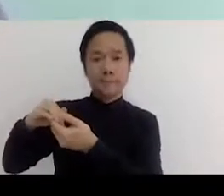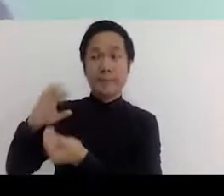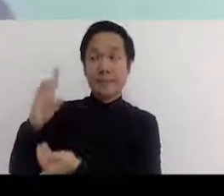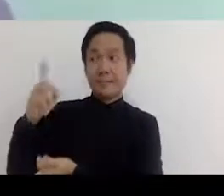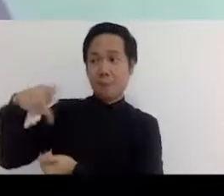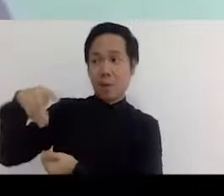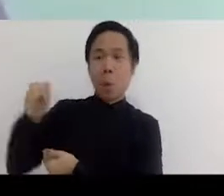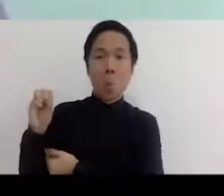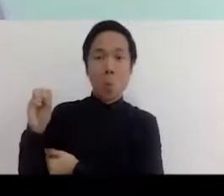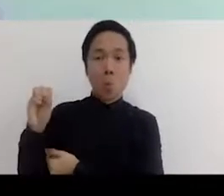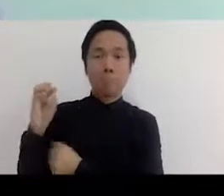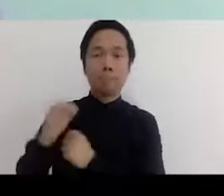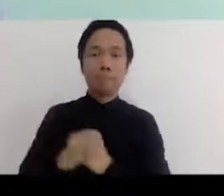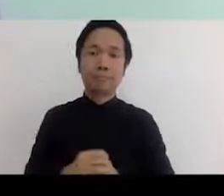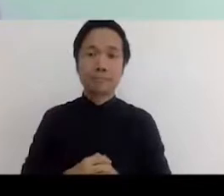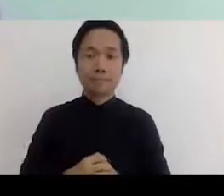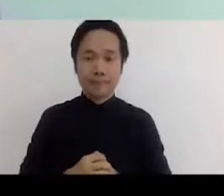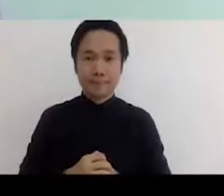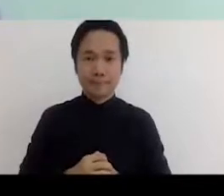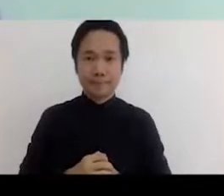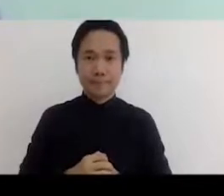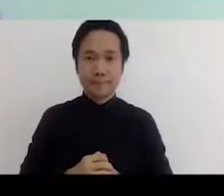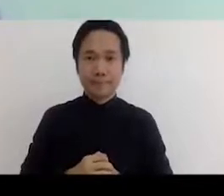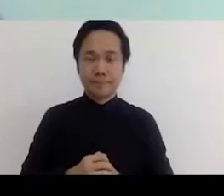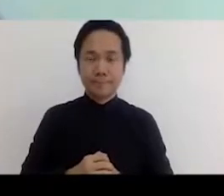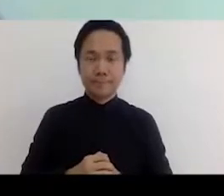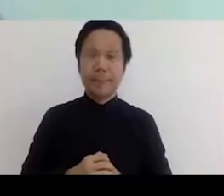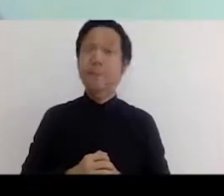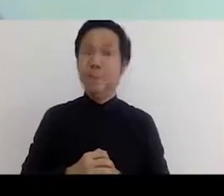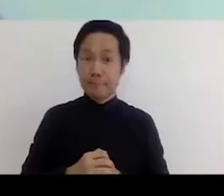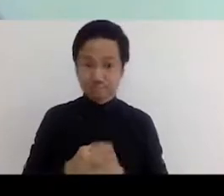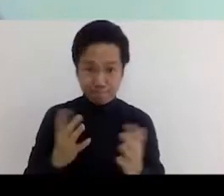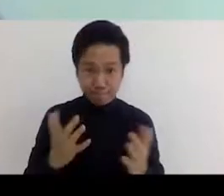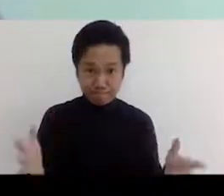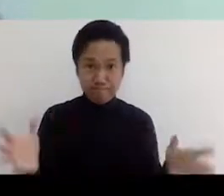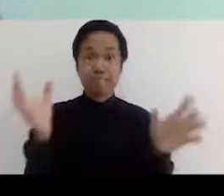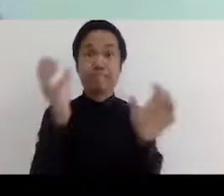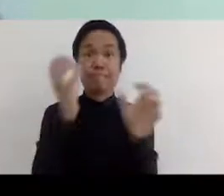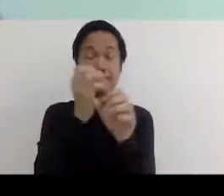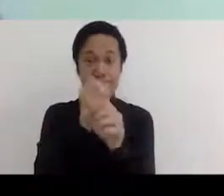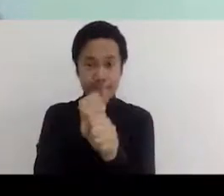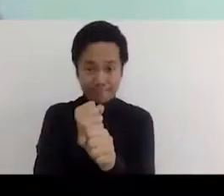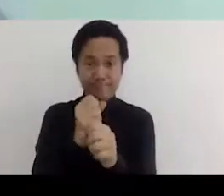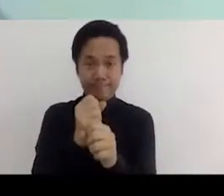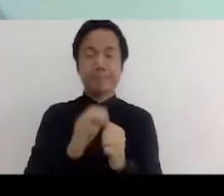It is not all positive everywhere, but there are also good practices and successes.